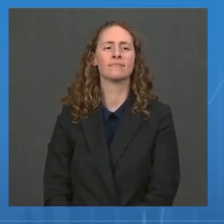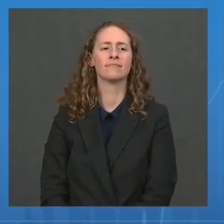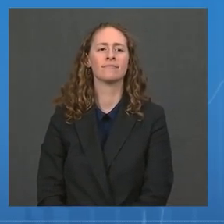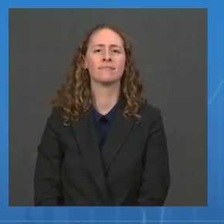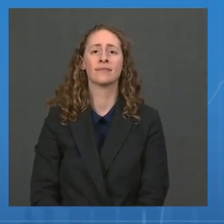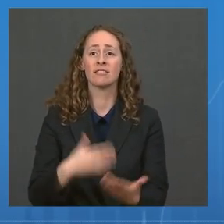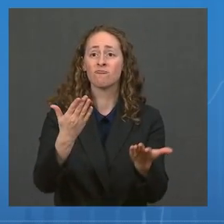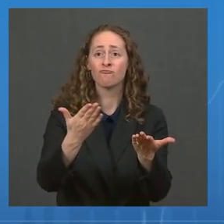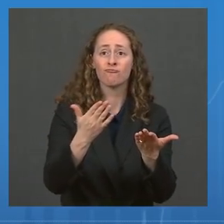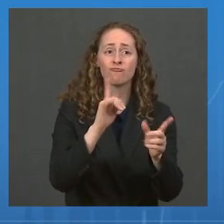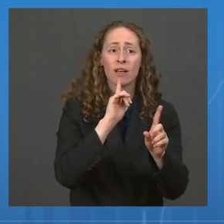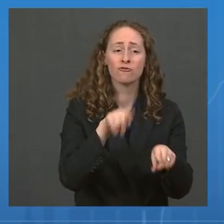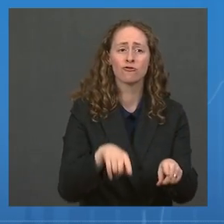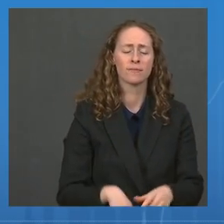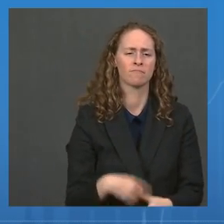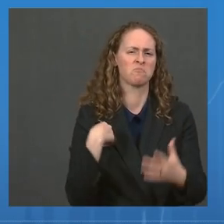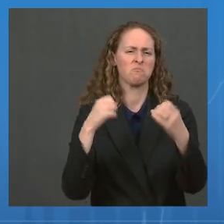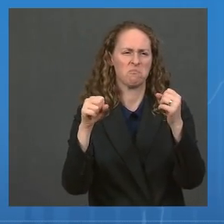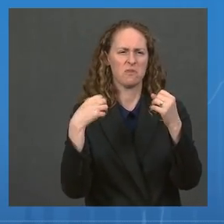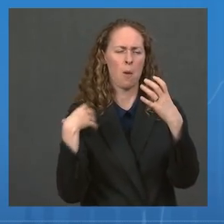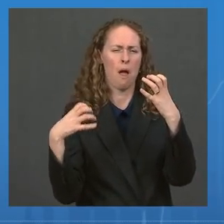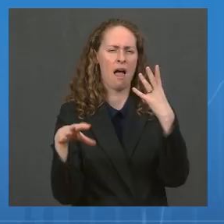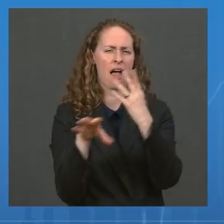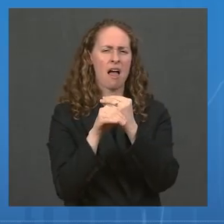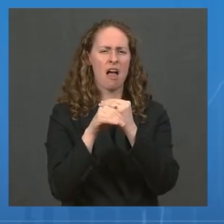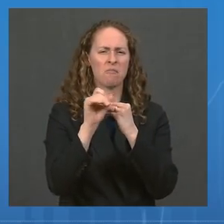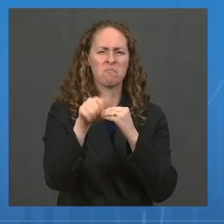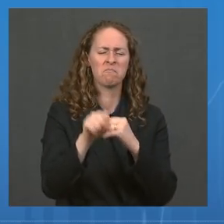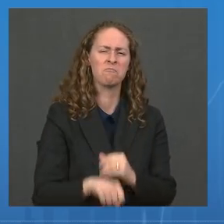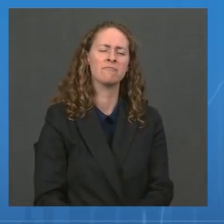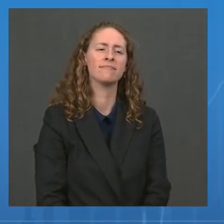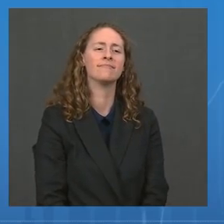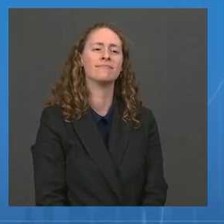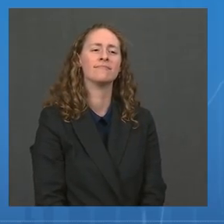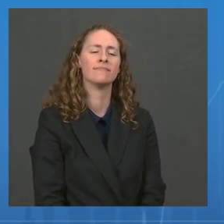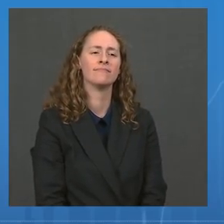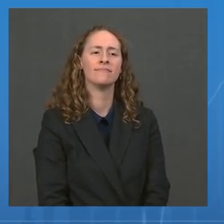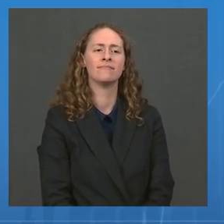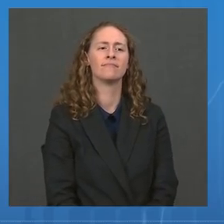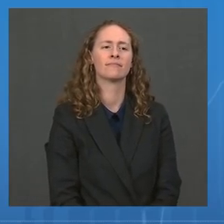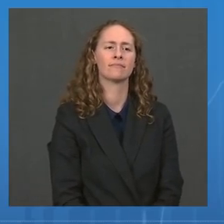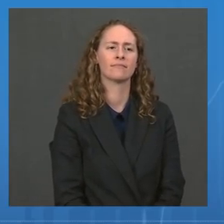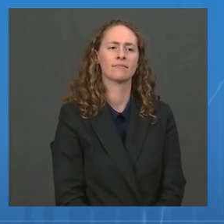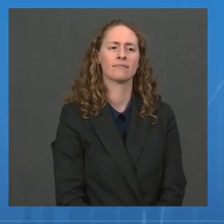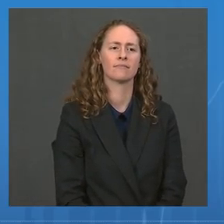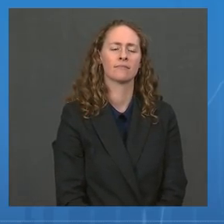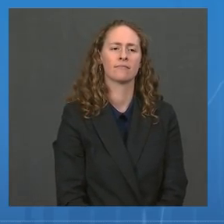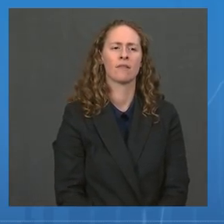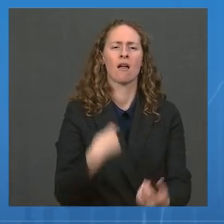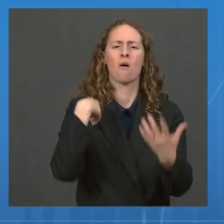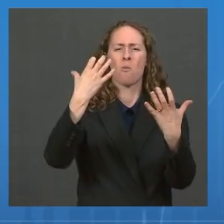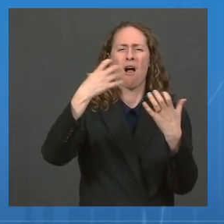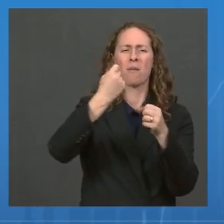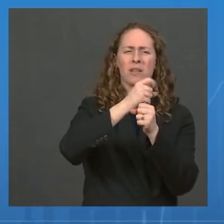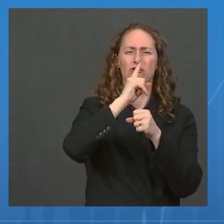You know, to build on what Dr. Walensky said, you know, making sure that people have clarity on these recommendations is extremely important to us.